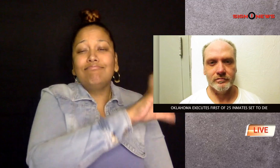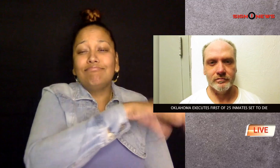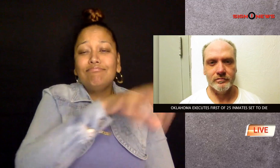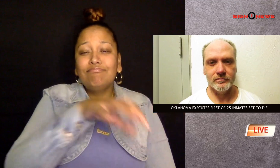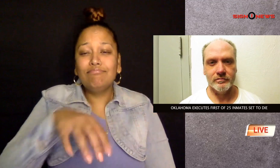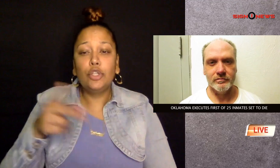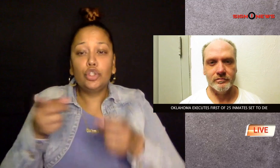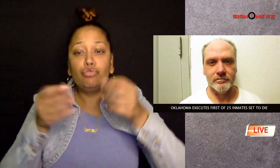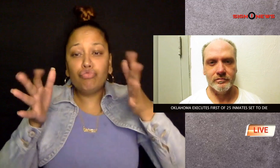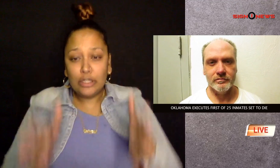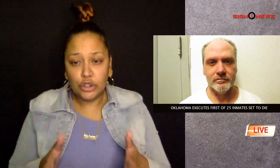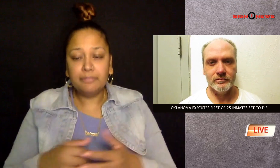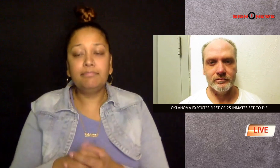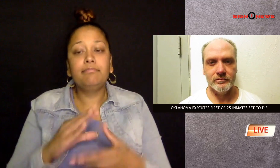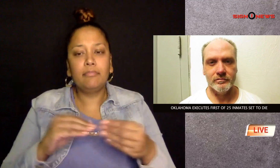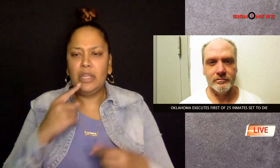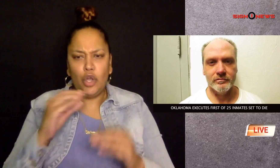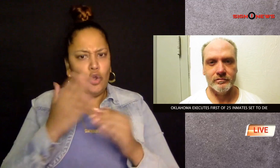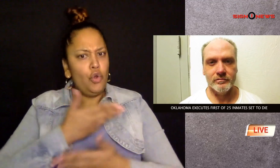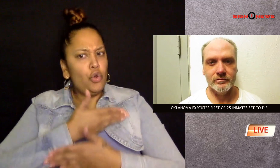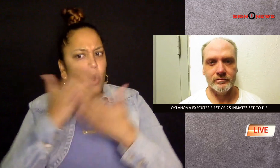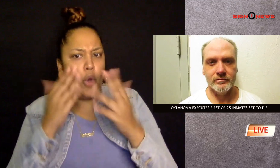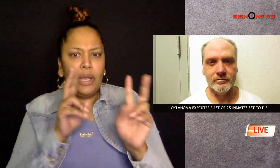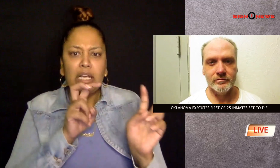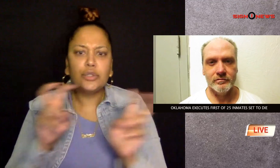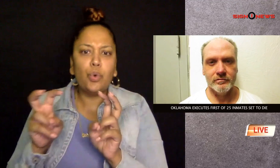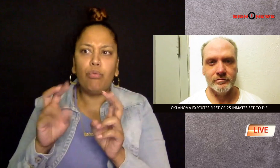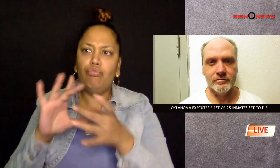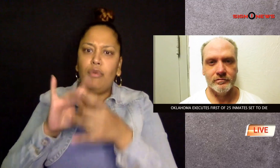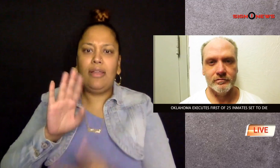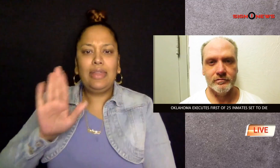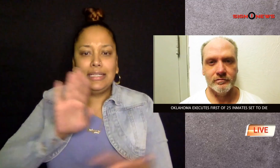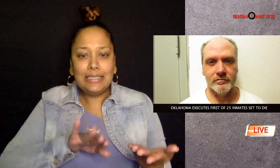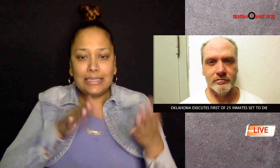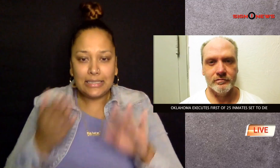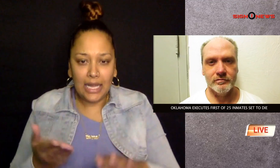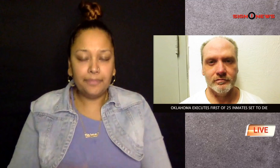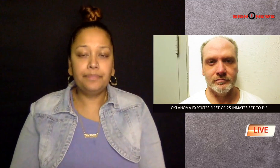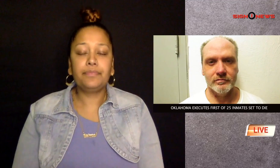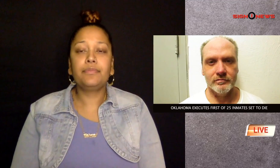but the Department of Corrections director says there were no issues with Coddington's death